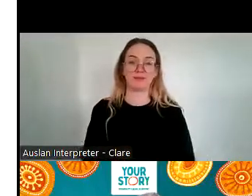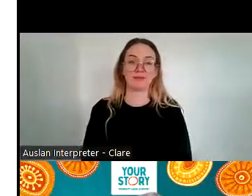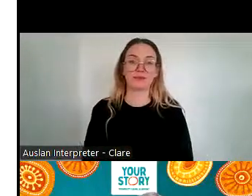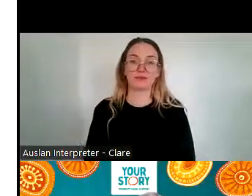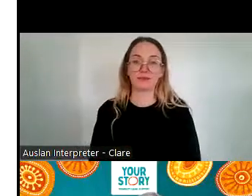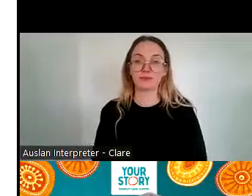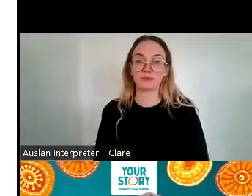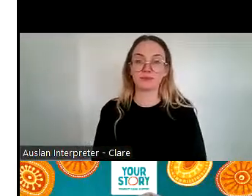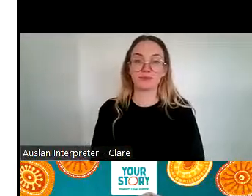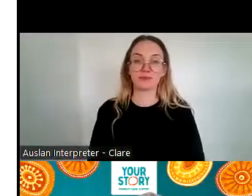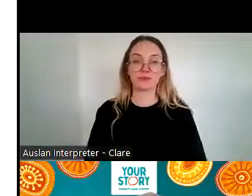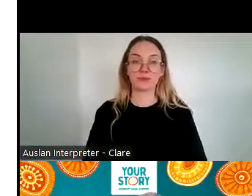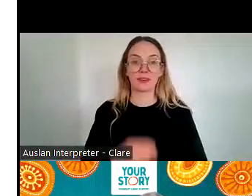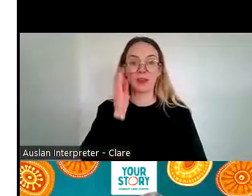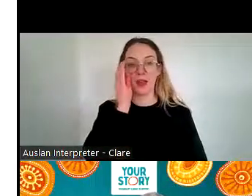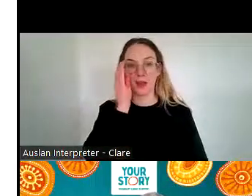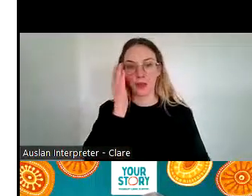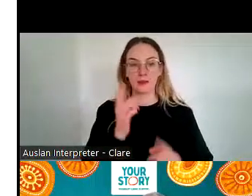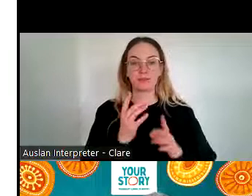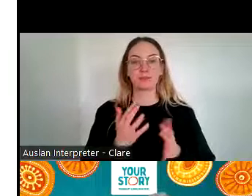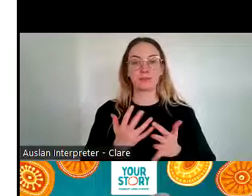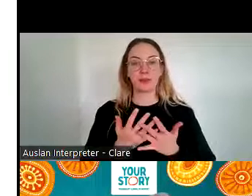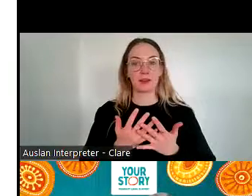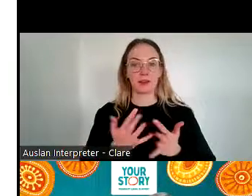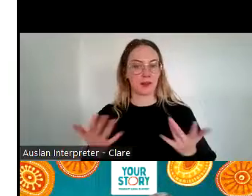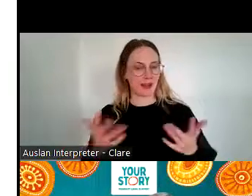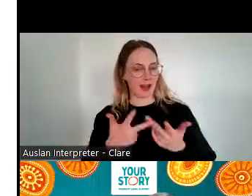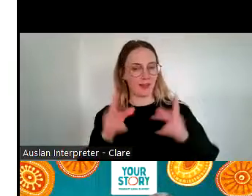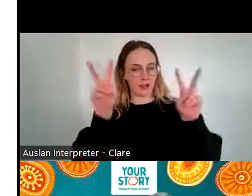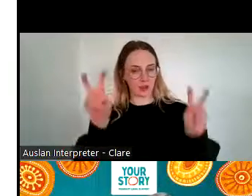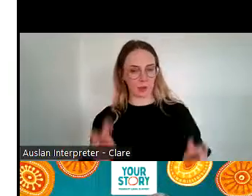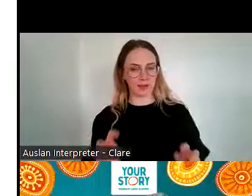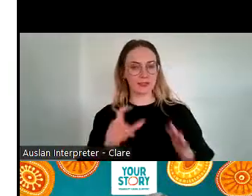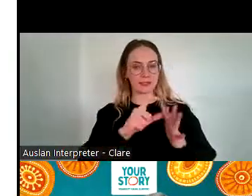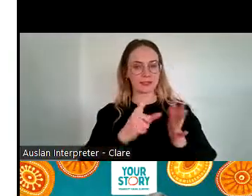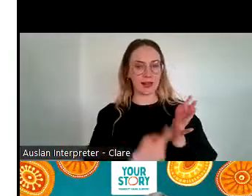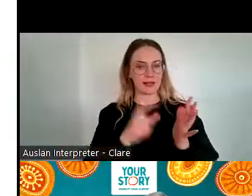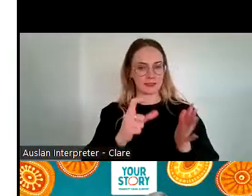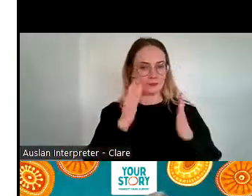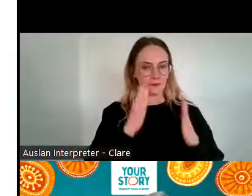There are other topics that the Royal Commission has focused on, including in